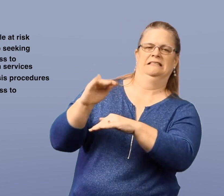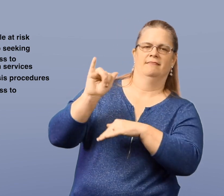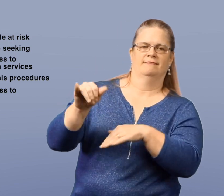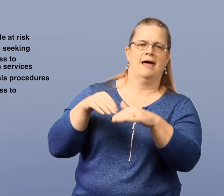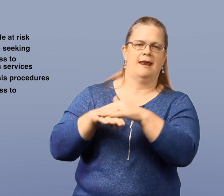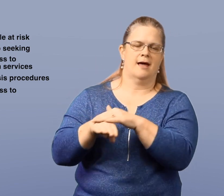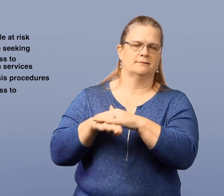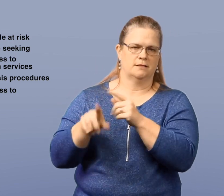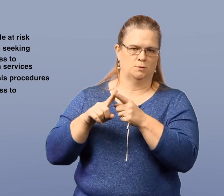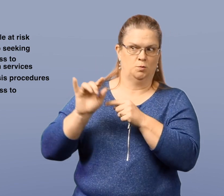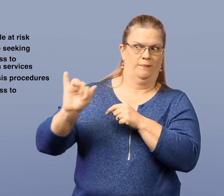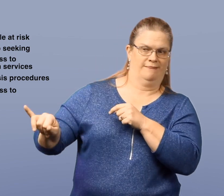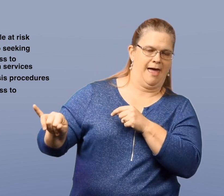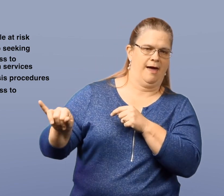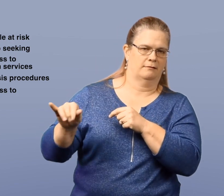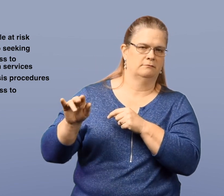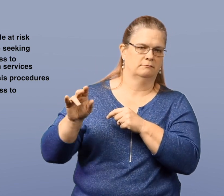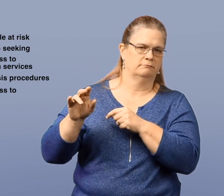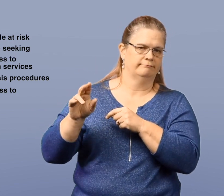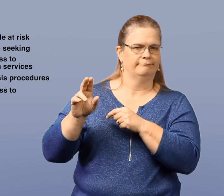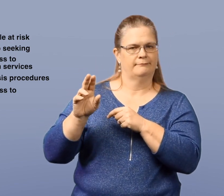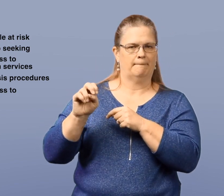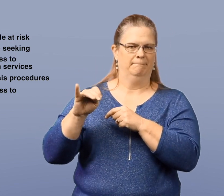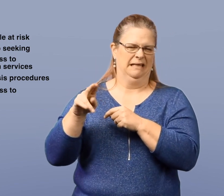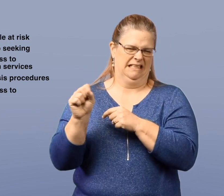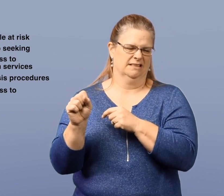to restrict the access to that means or method.